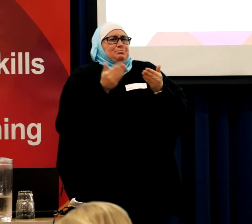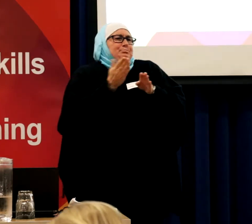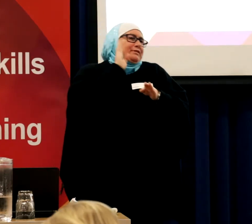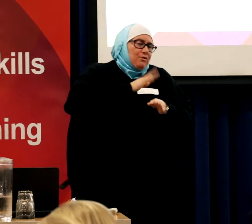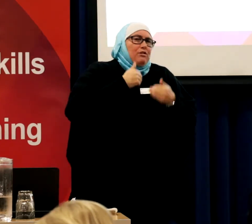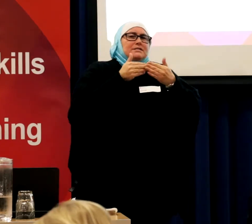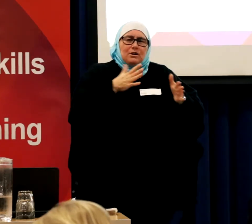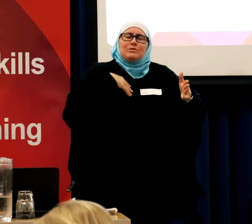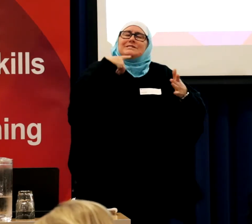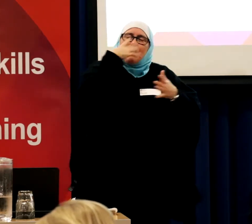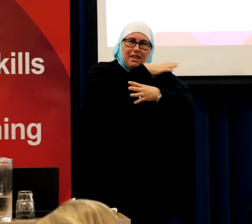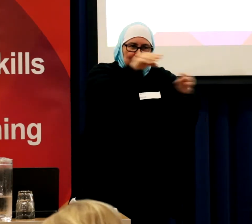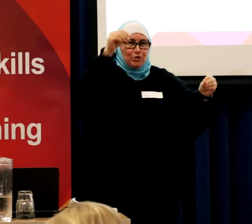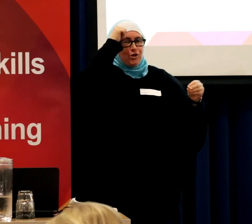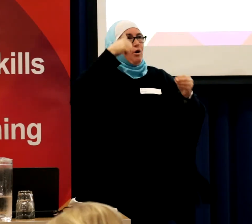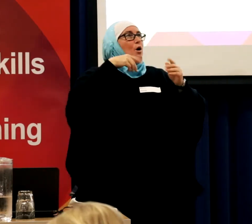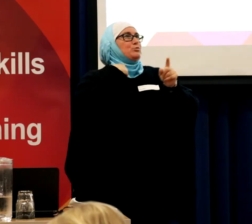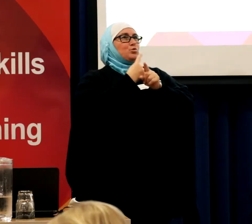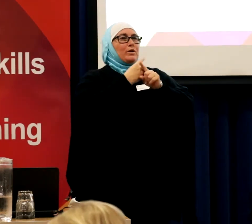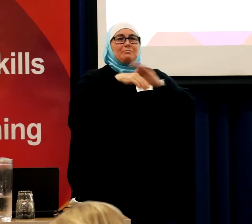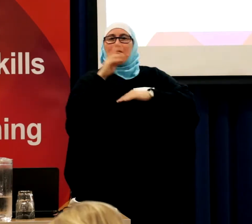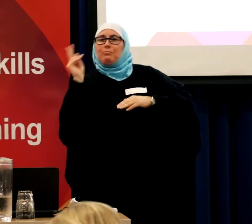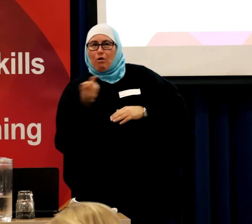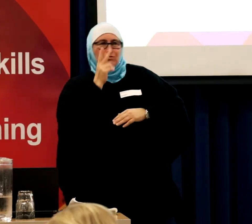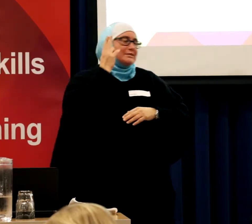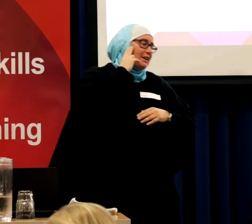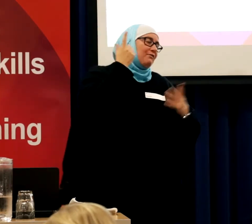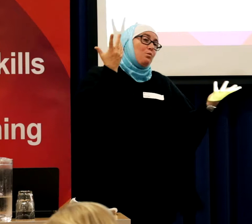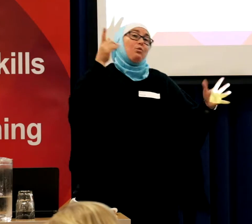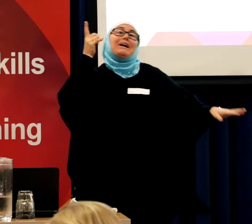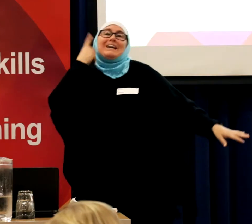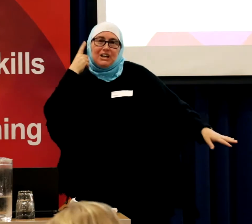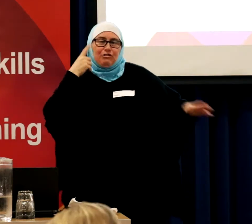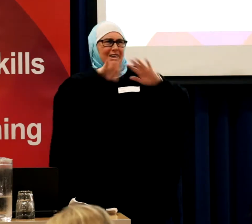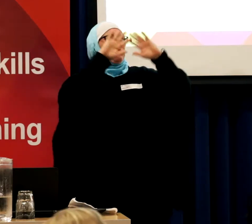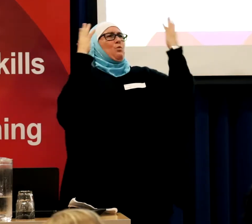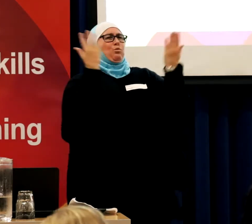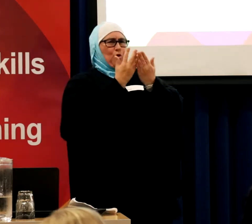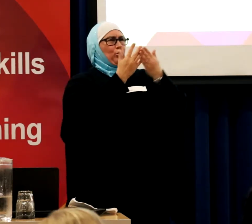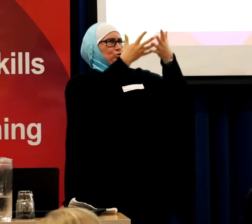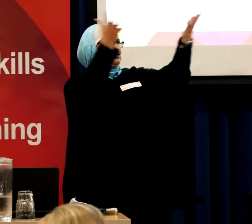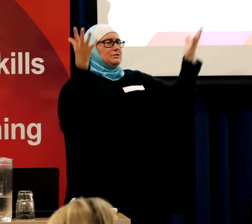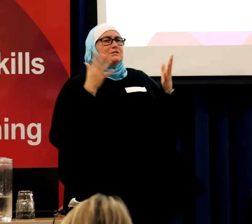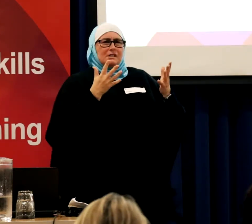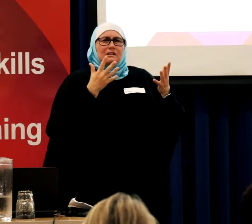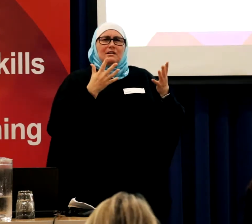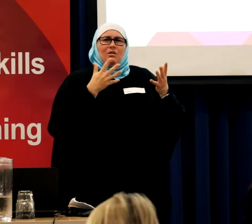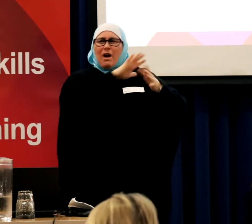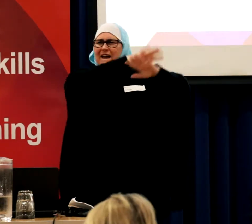Before I start, I just wanted to let you know, I have been experienced in